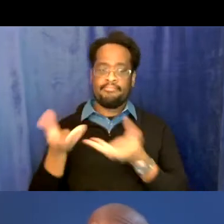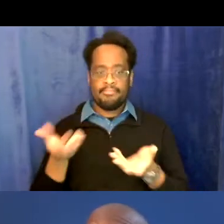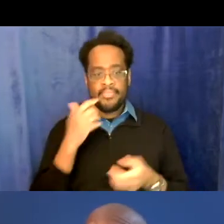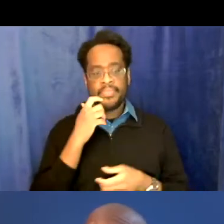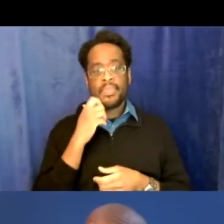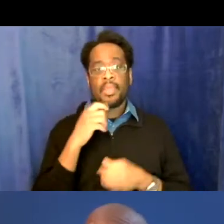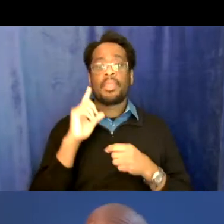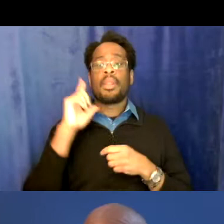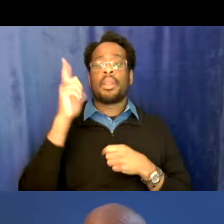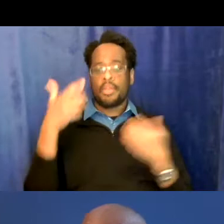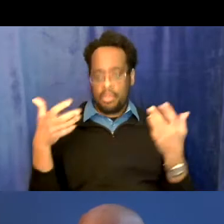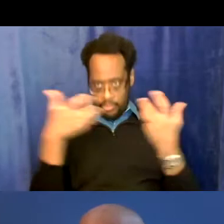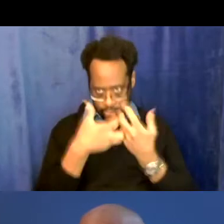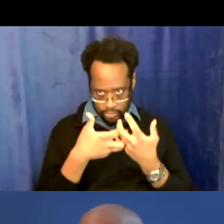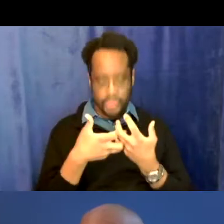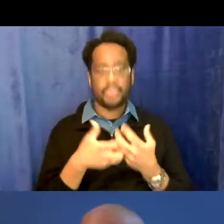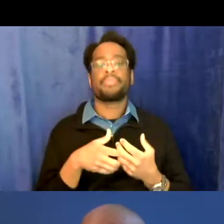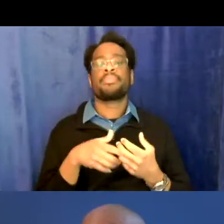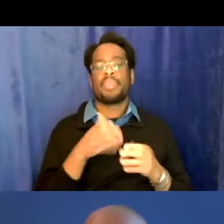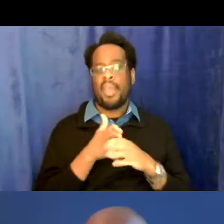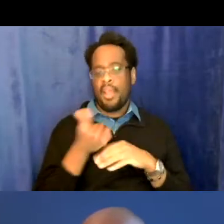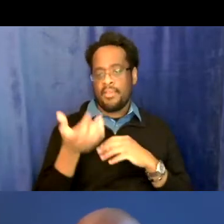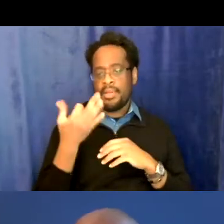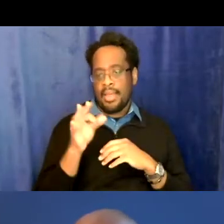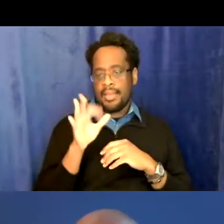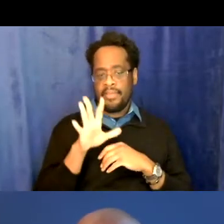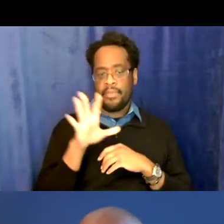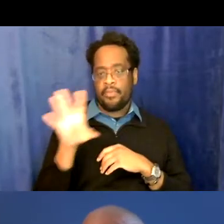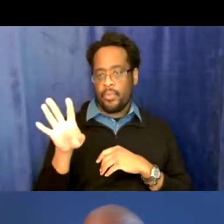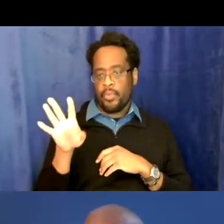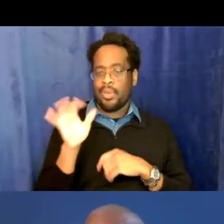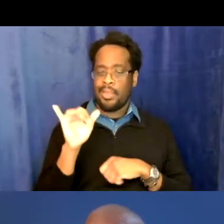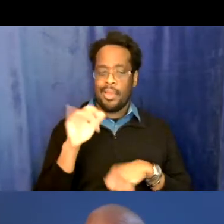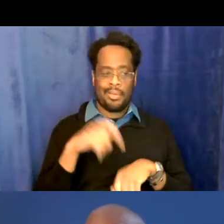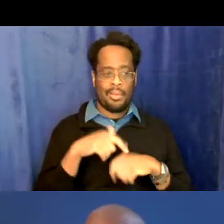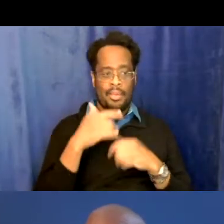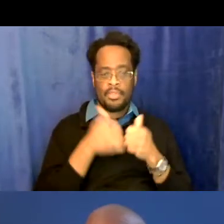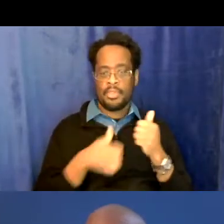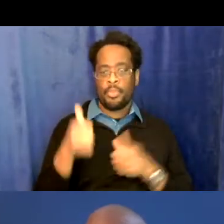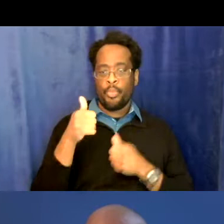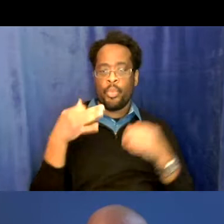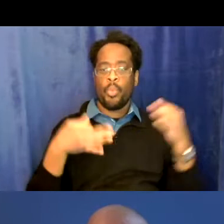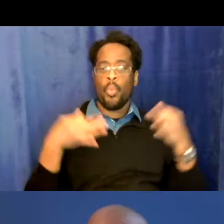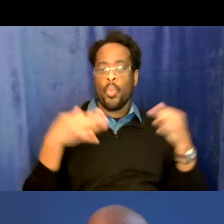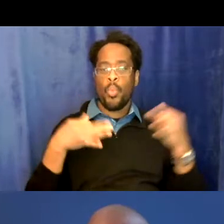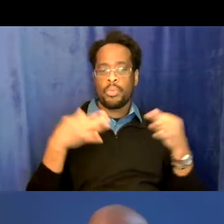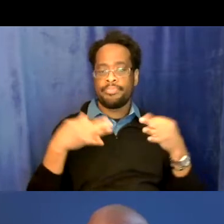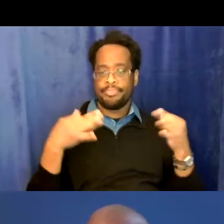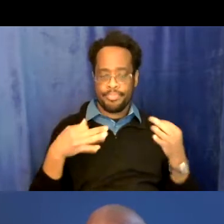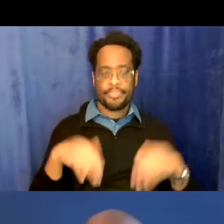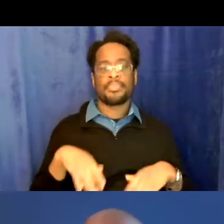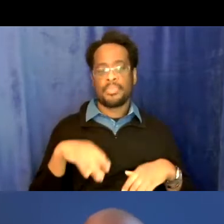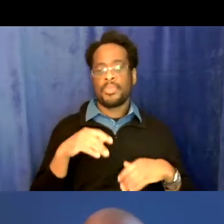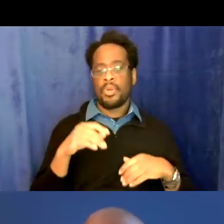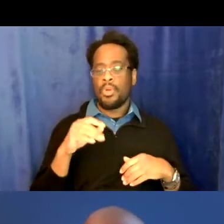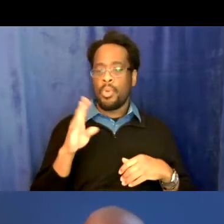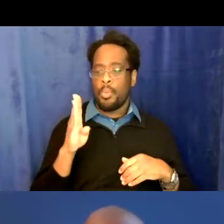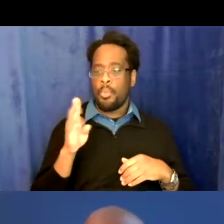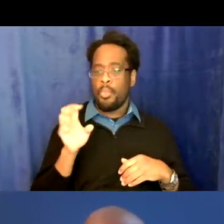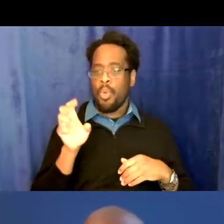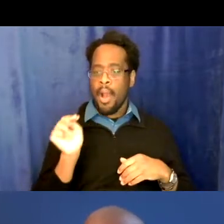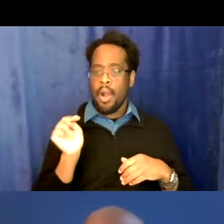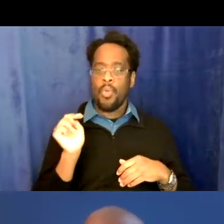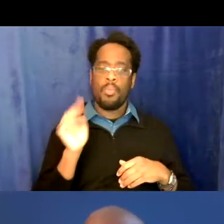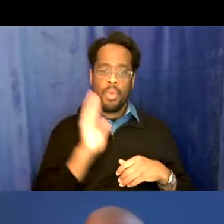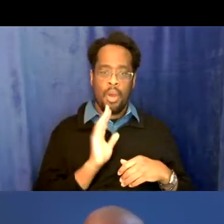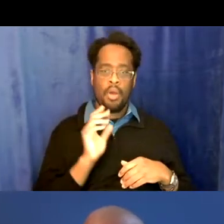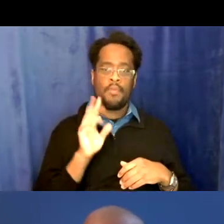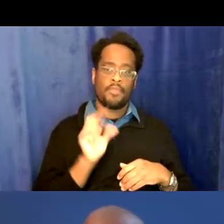language development, being um segregated. And after 1964-1965 when the supreme court, um Brown versus